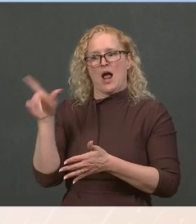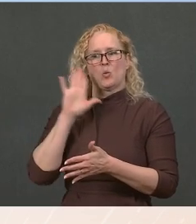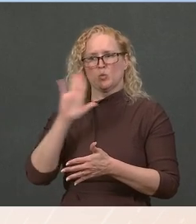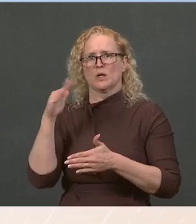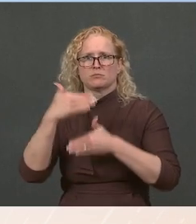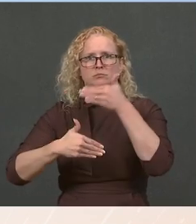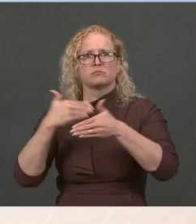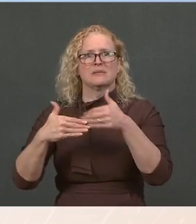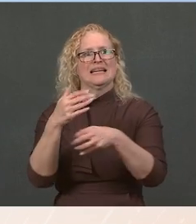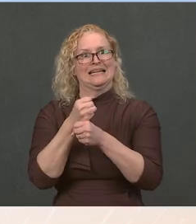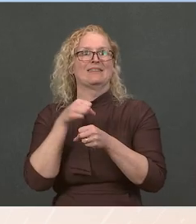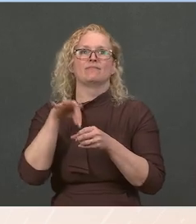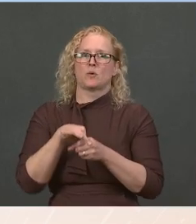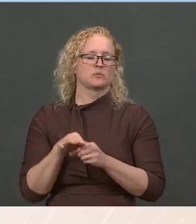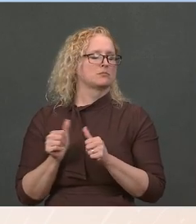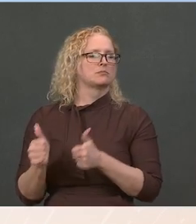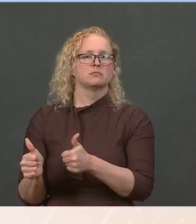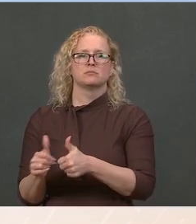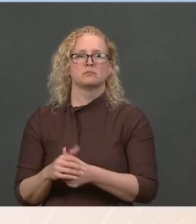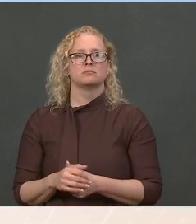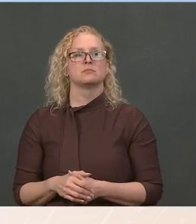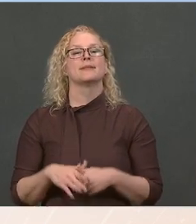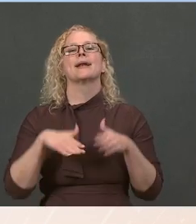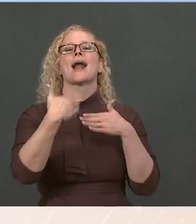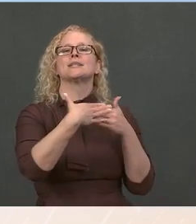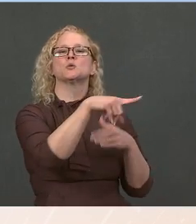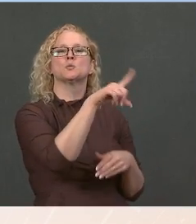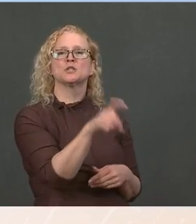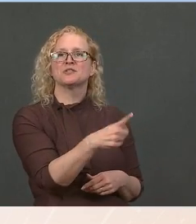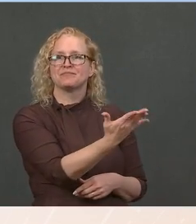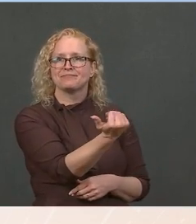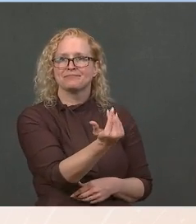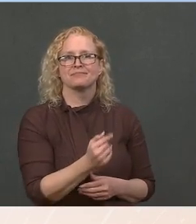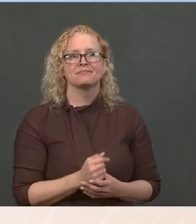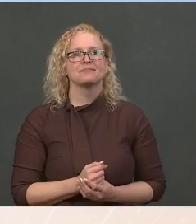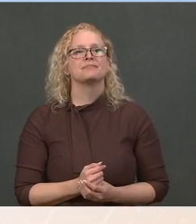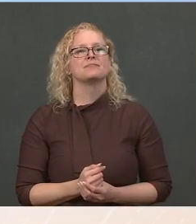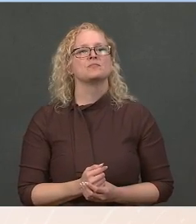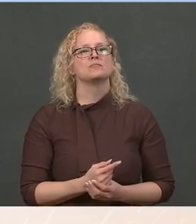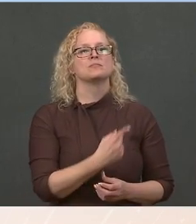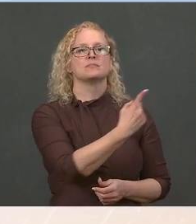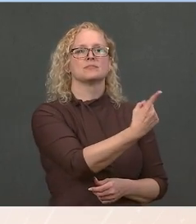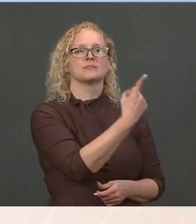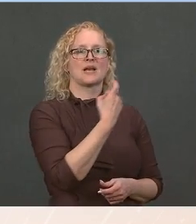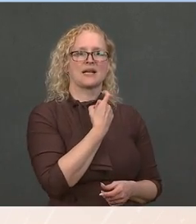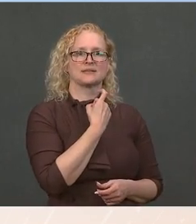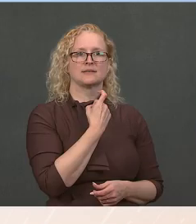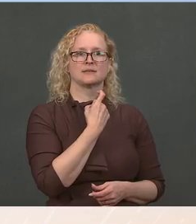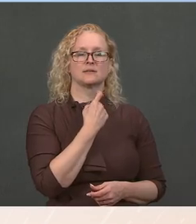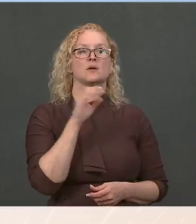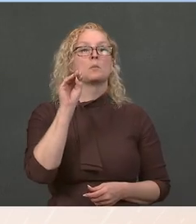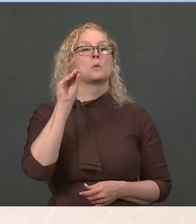because the -- Moody's Analytics says that, you know, as -- as the bill is right now, in static terms,